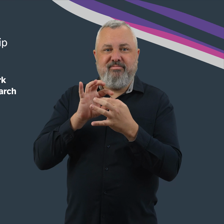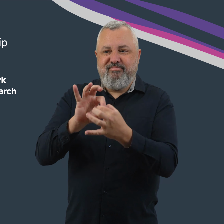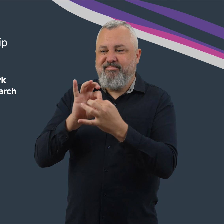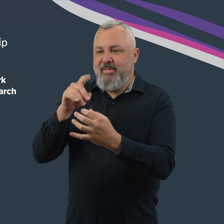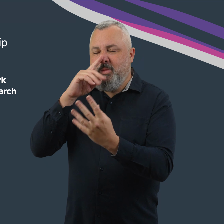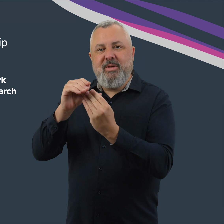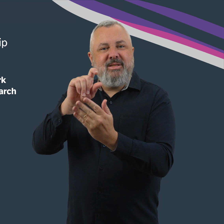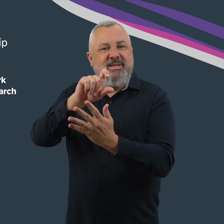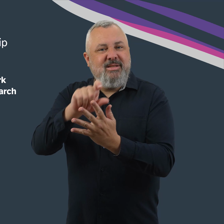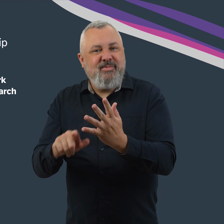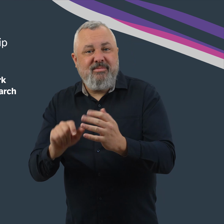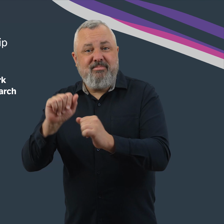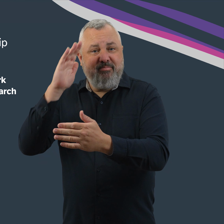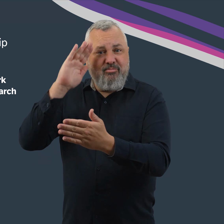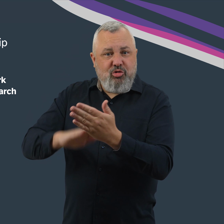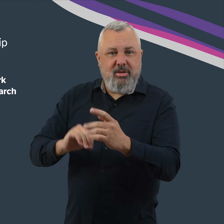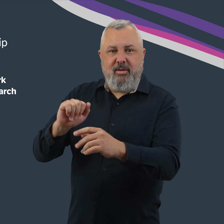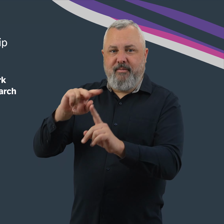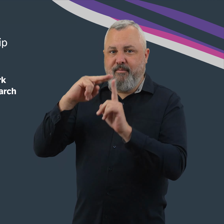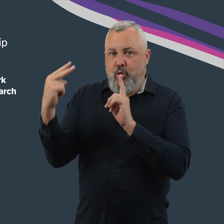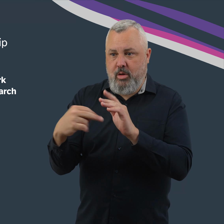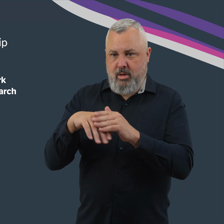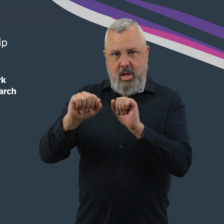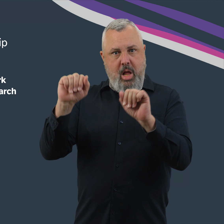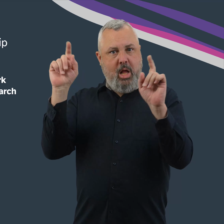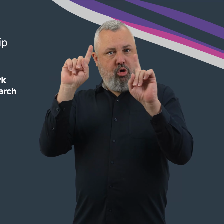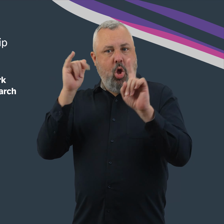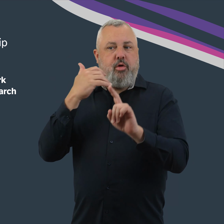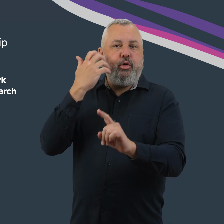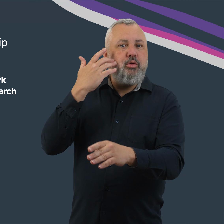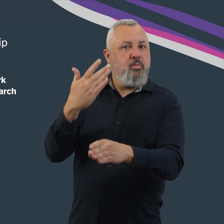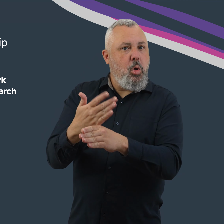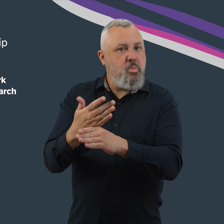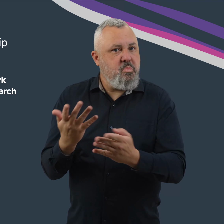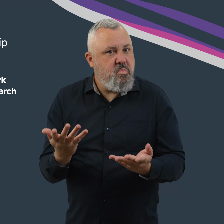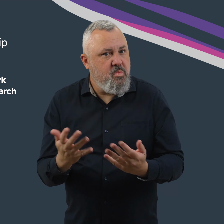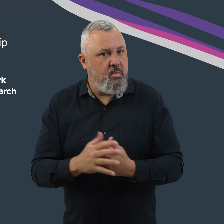engage views and experiences of people with disability in your current or future work?